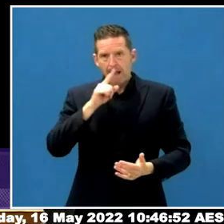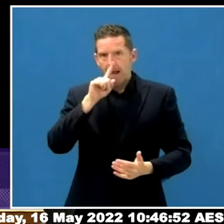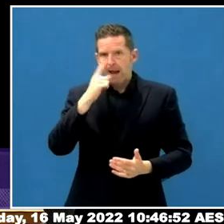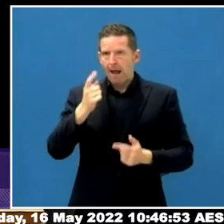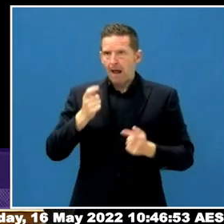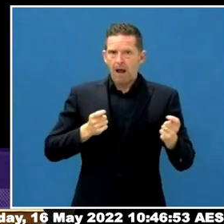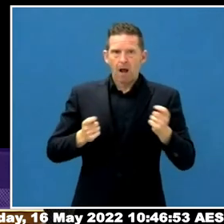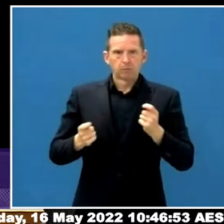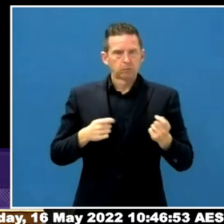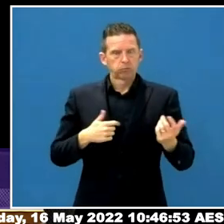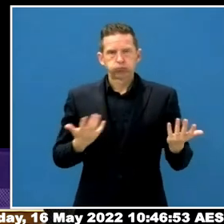Her employment with Afford was then terminated.